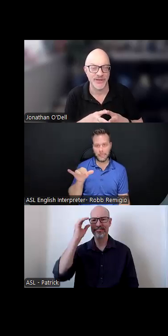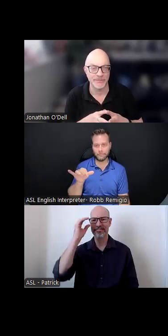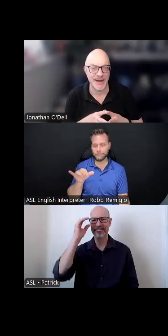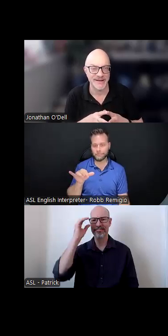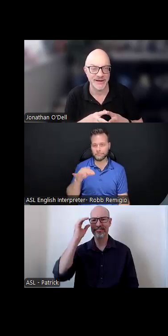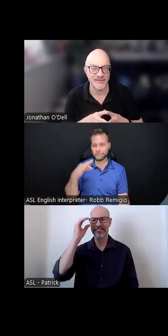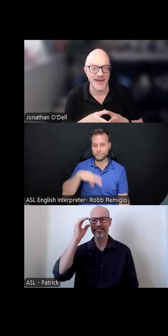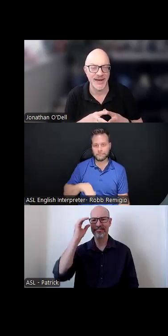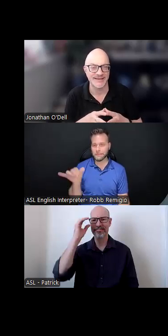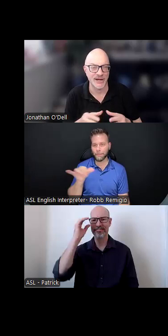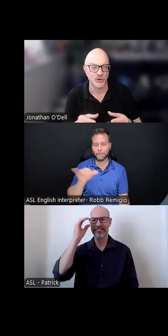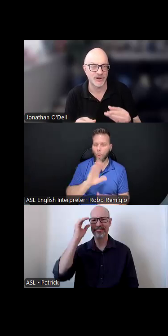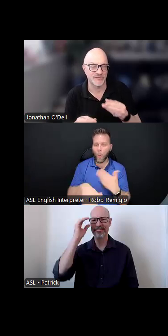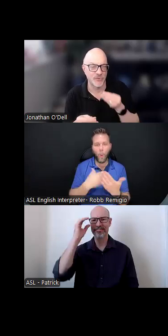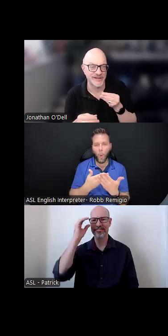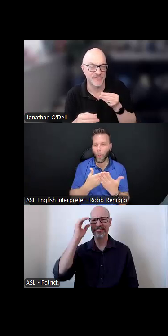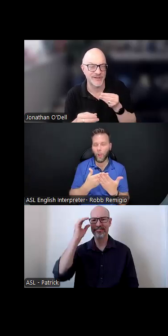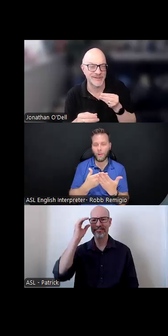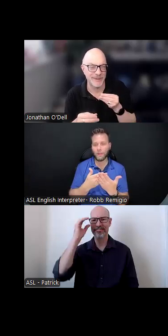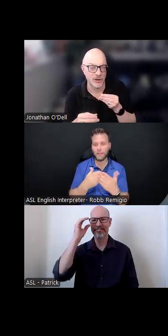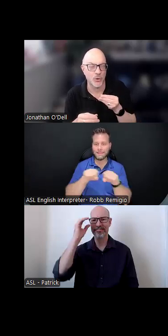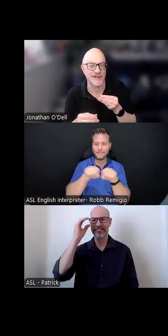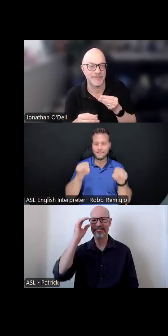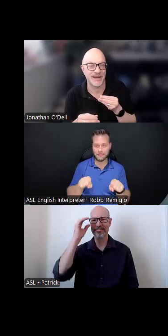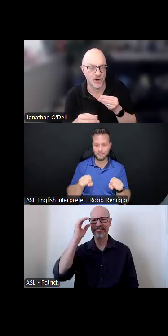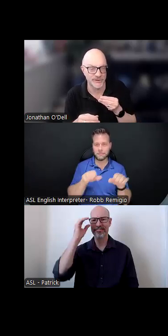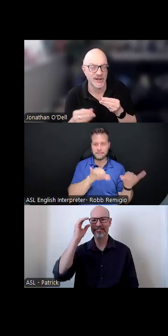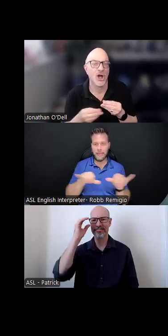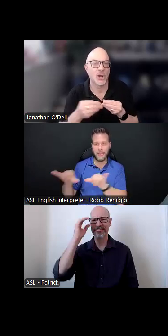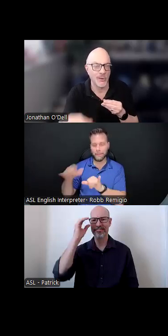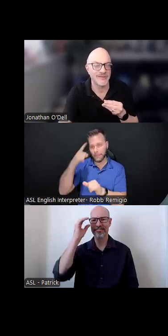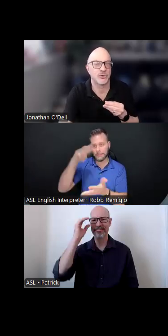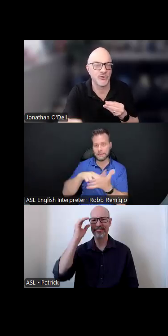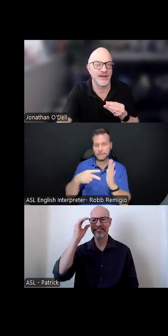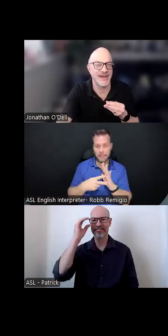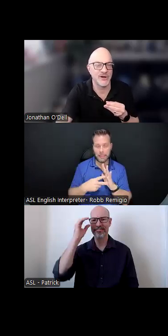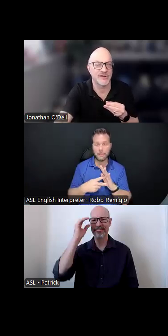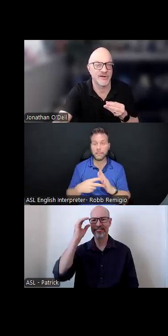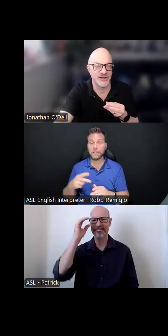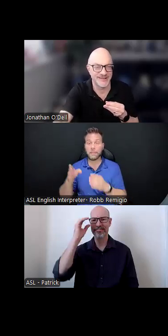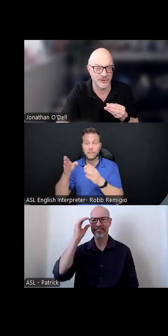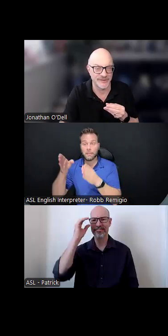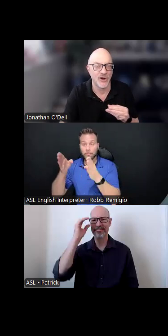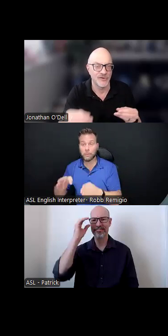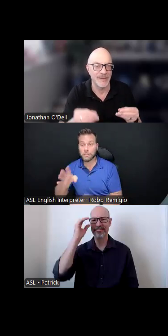All systems do the same thing. Basically they bring the voice from the speaker or speakers